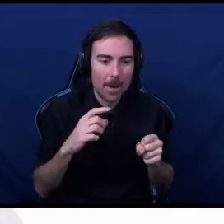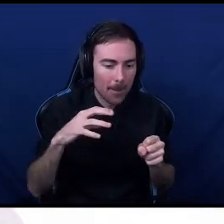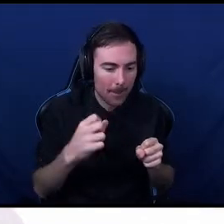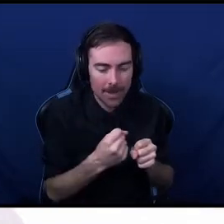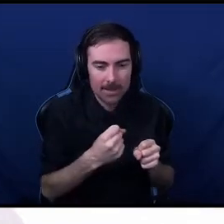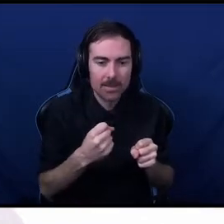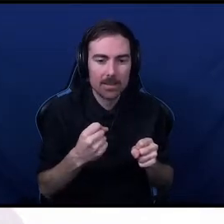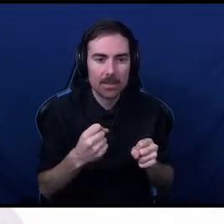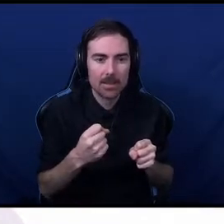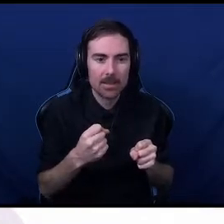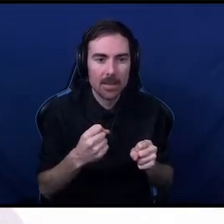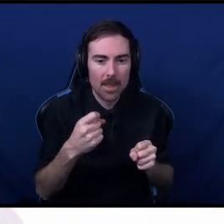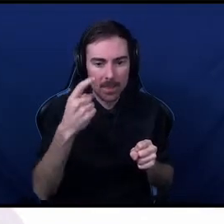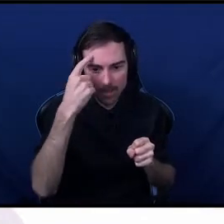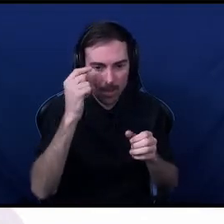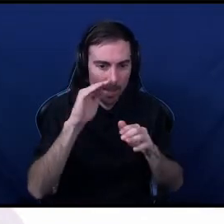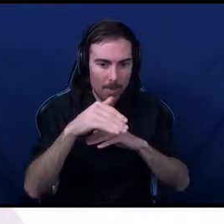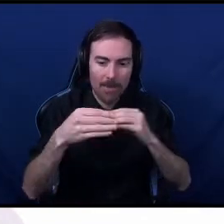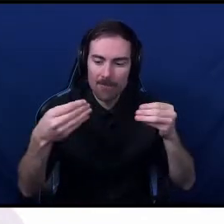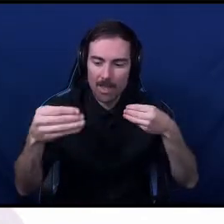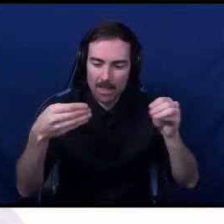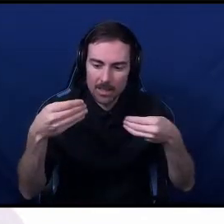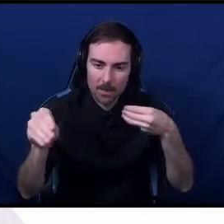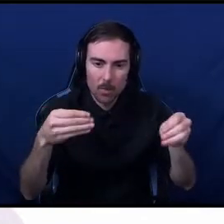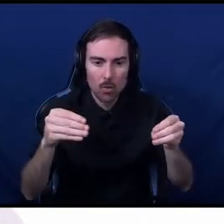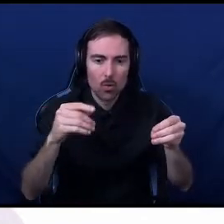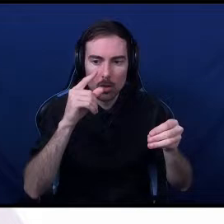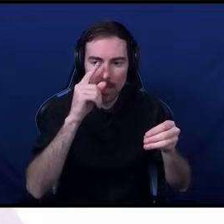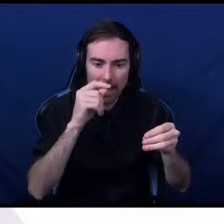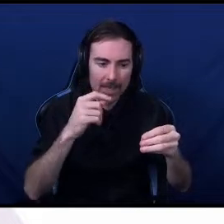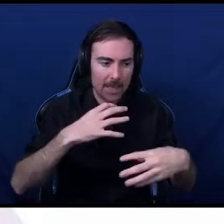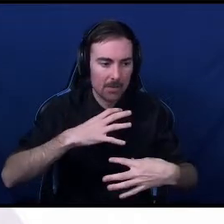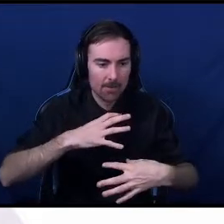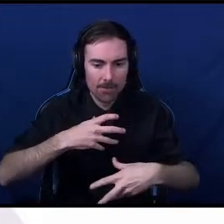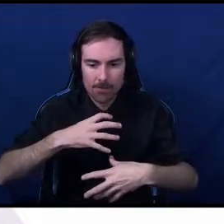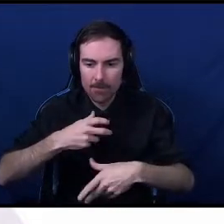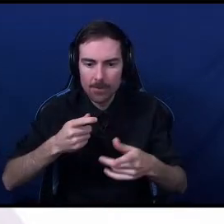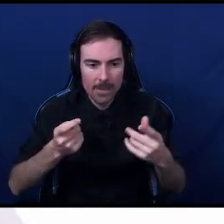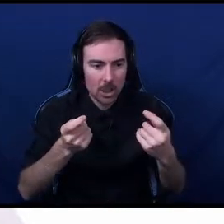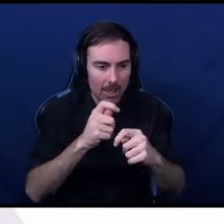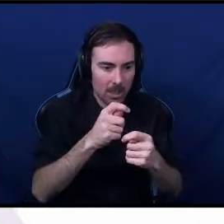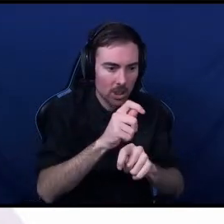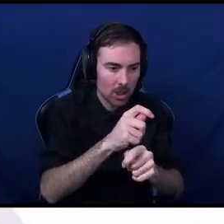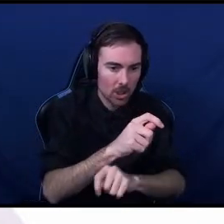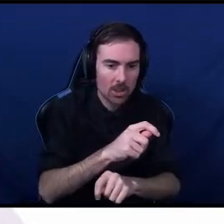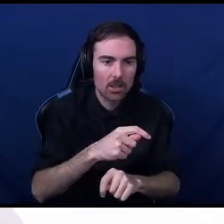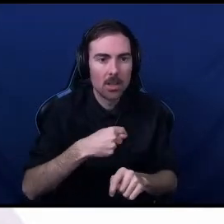what I sort of champion. And that's what I sort of echo in, in my design and discussion.